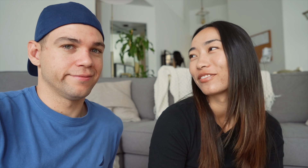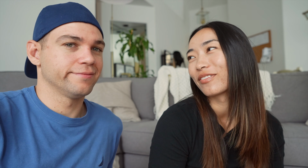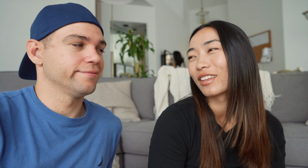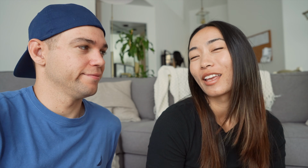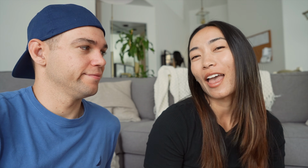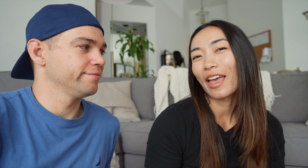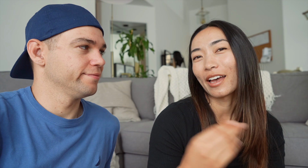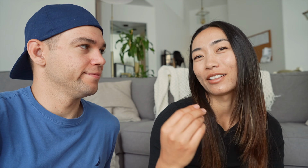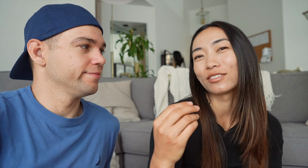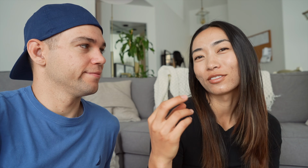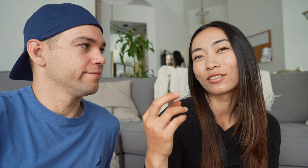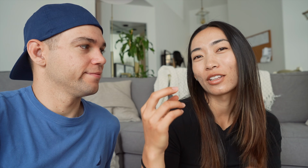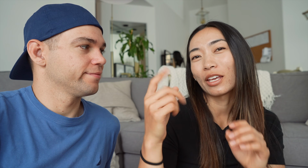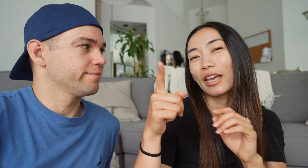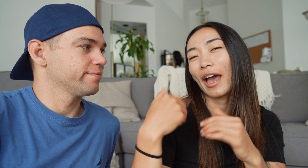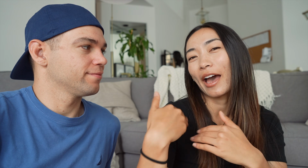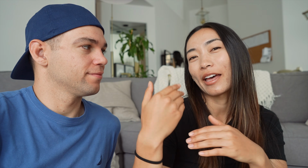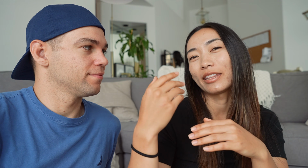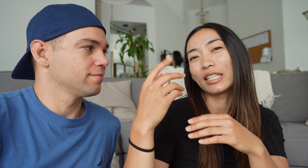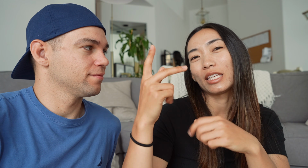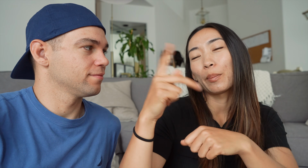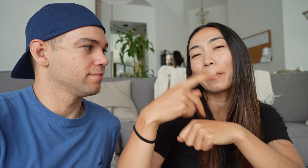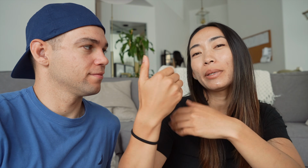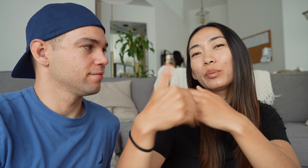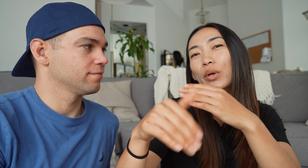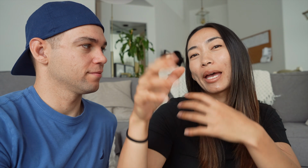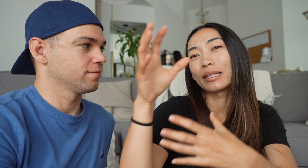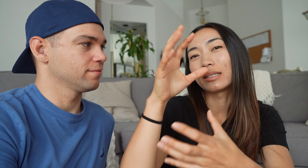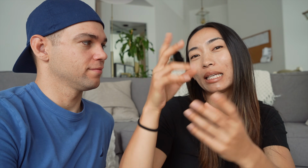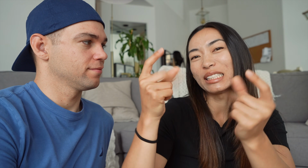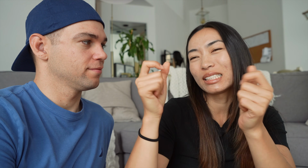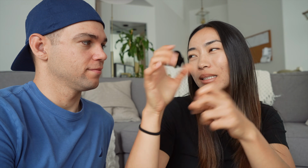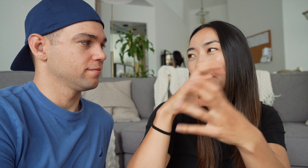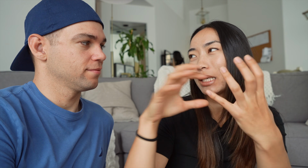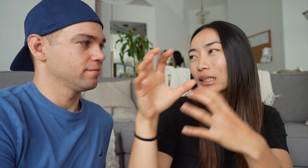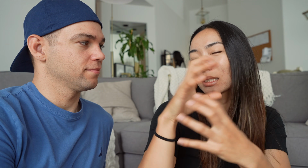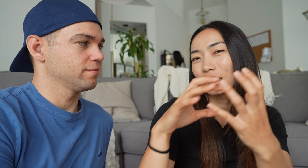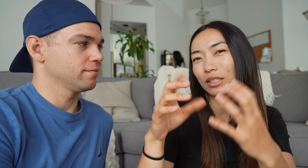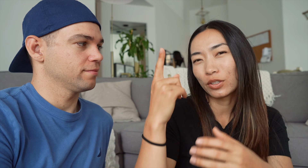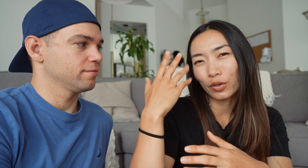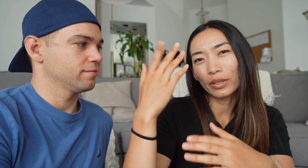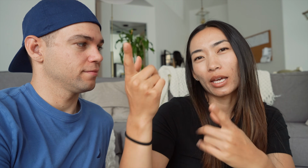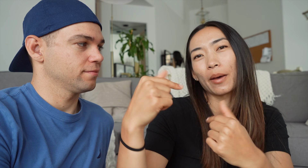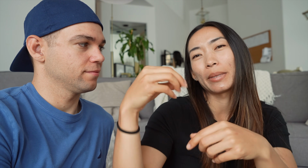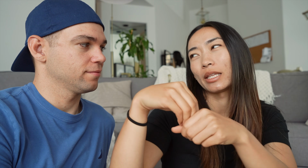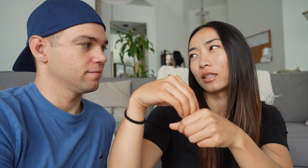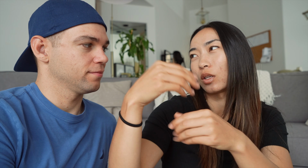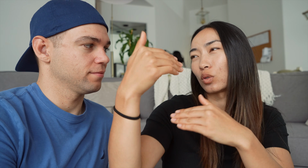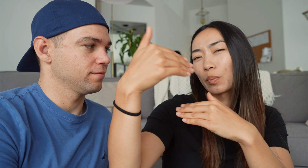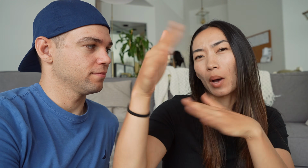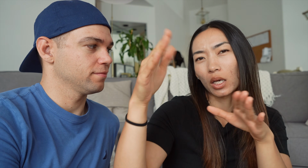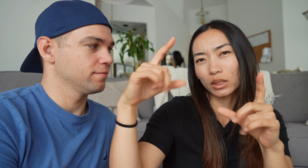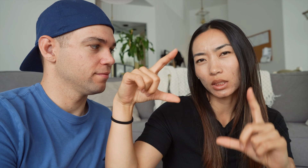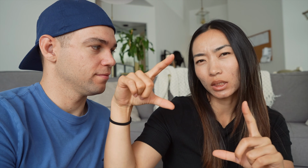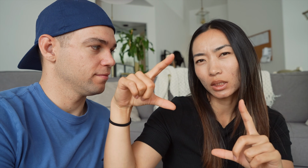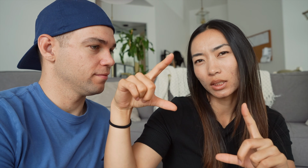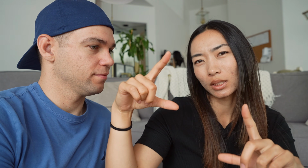and they had the pumpkin bread instant mix you know they come in those boxes